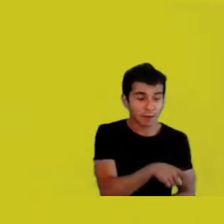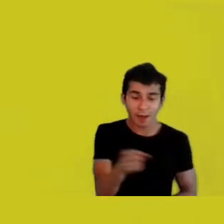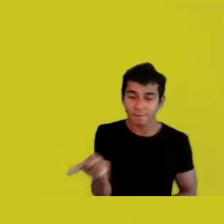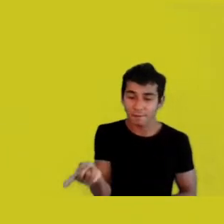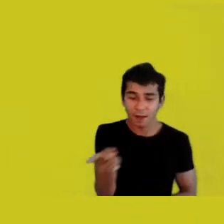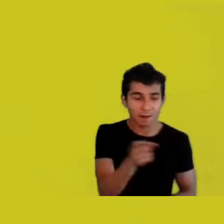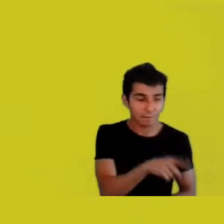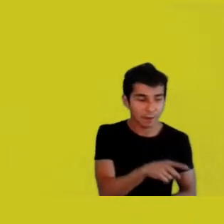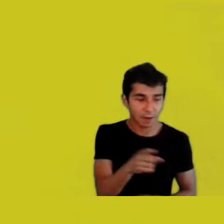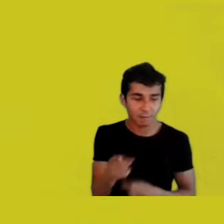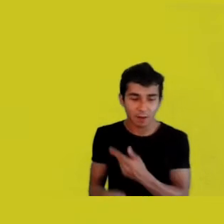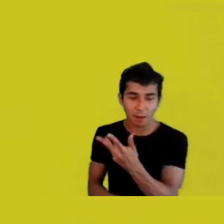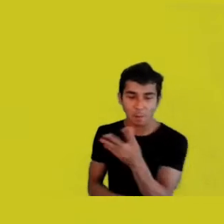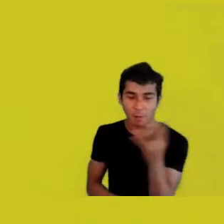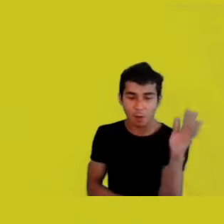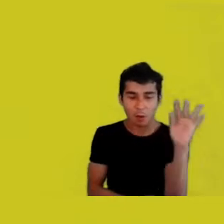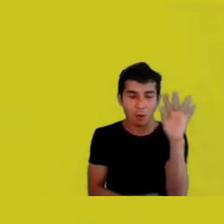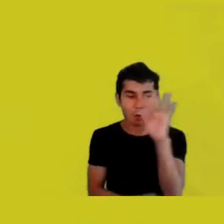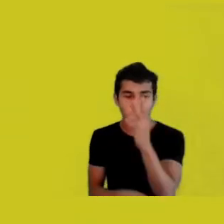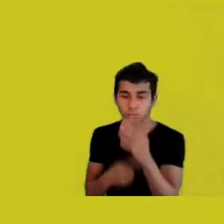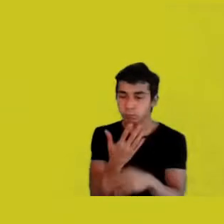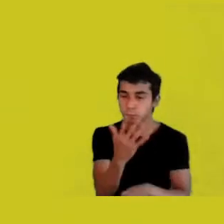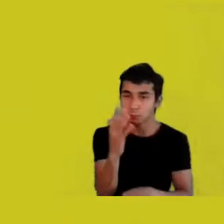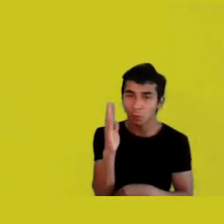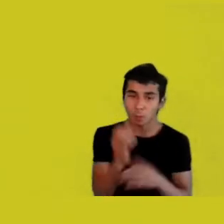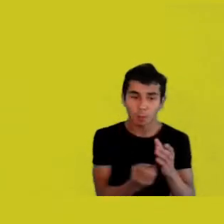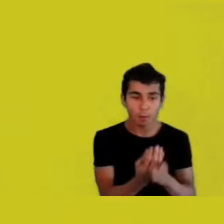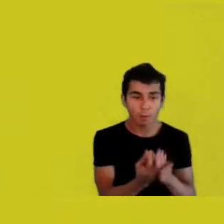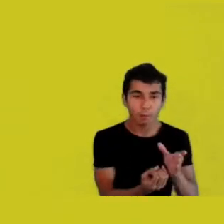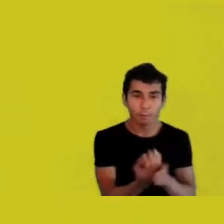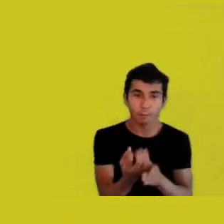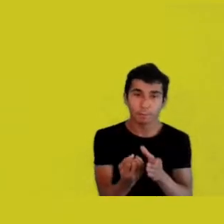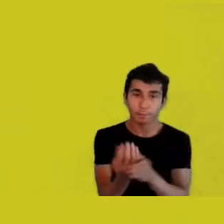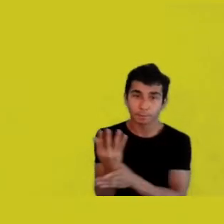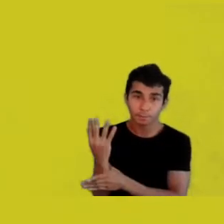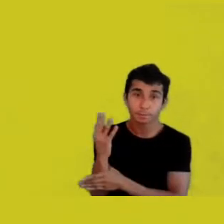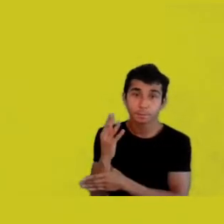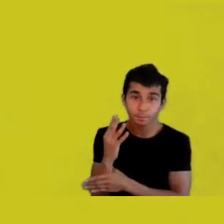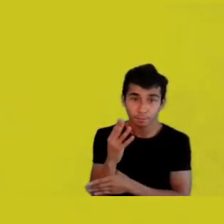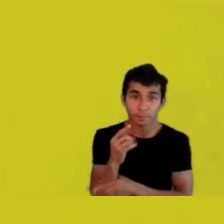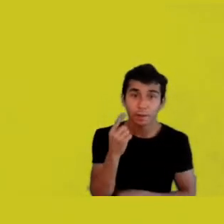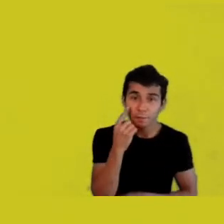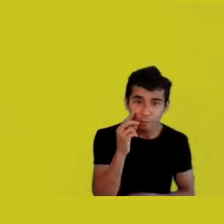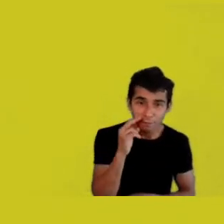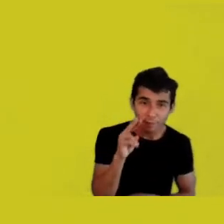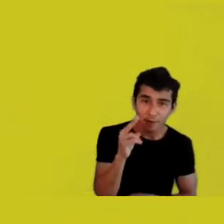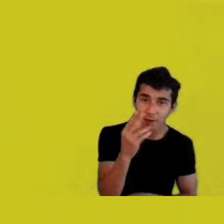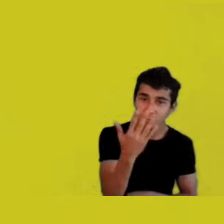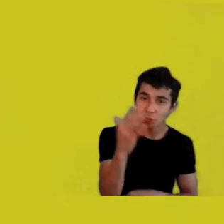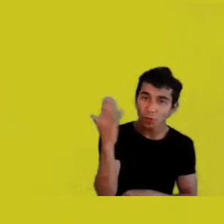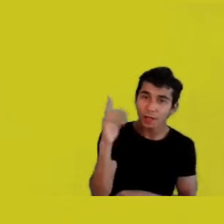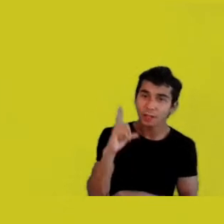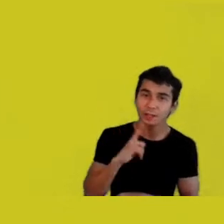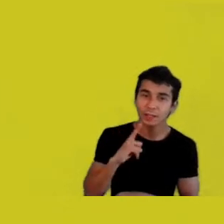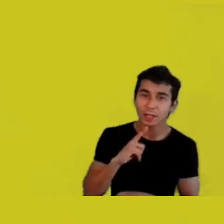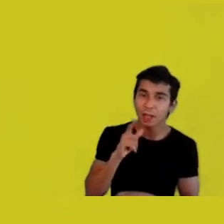When we drink yäkoana, we see his image, that impregnates the forest, leaving it moist and fresh.